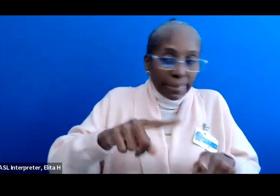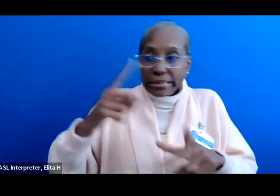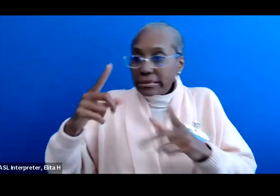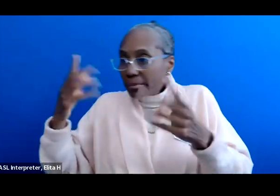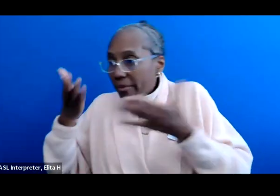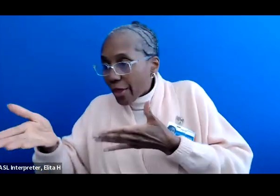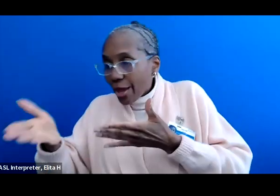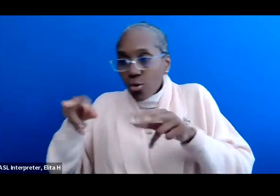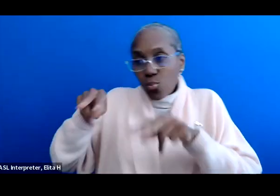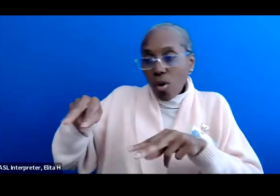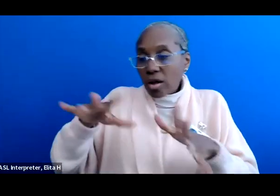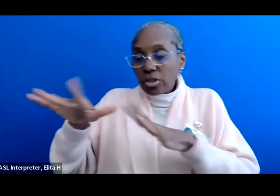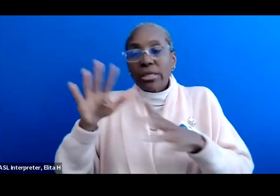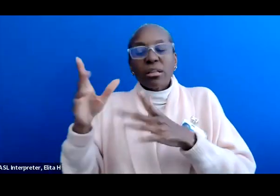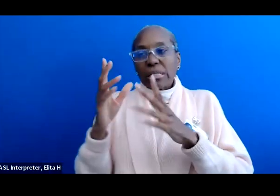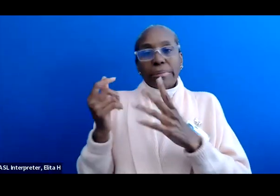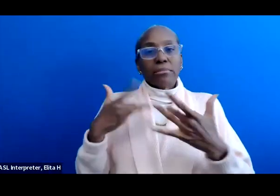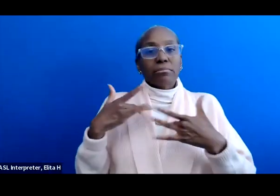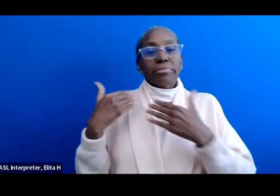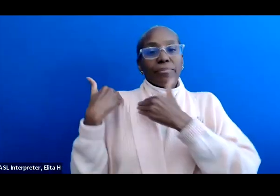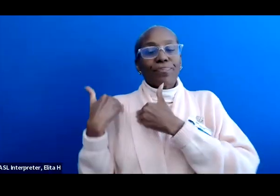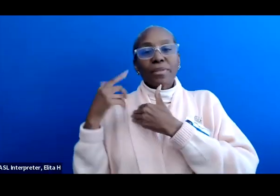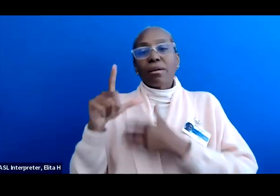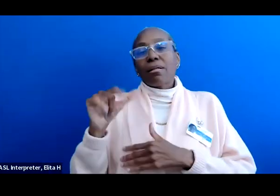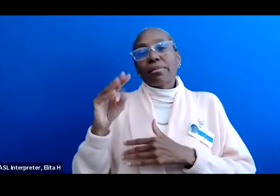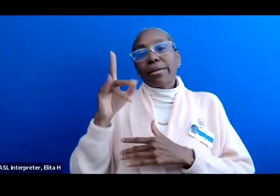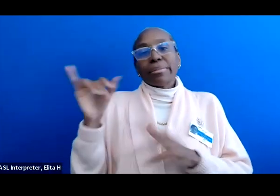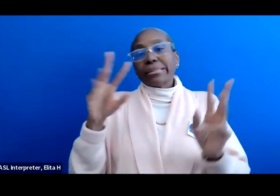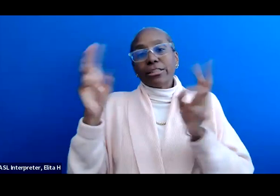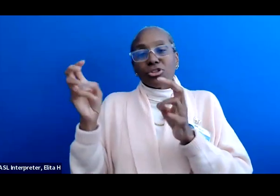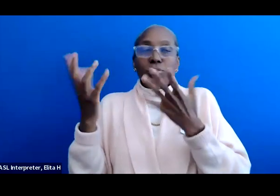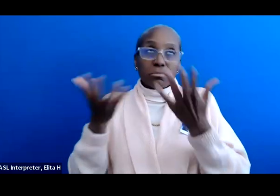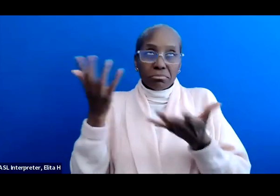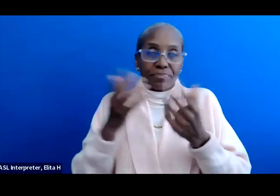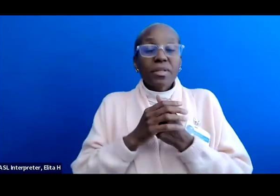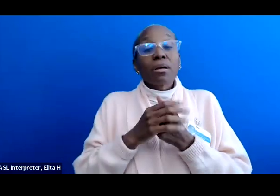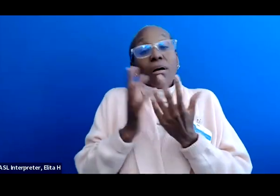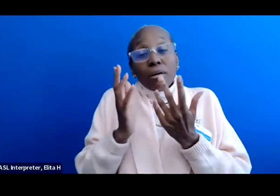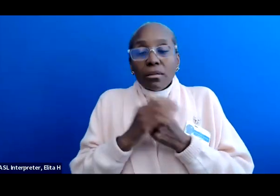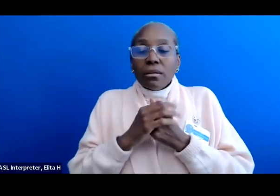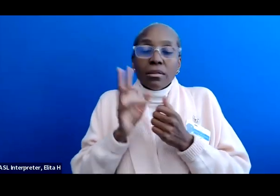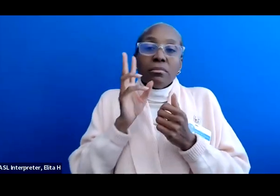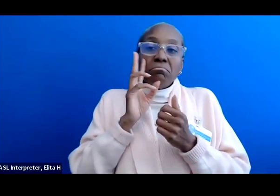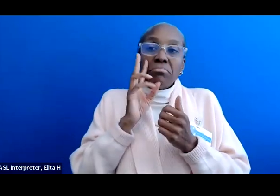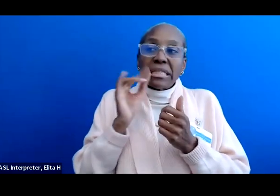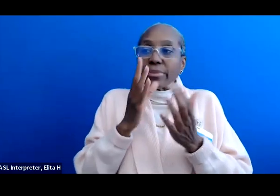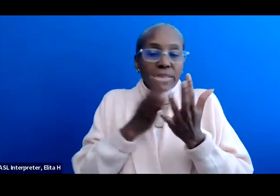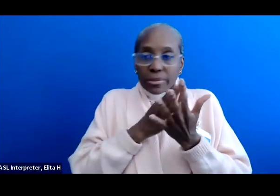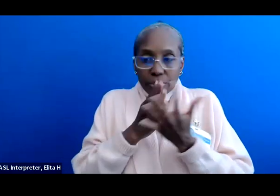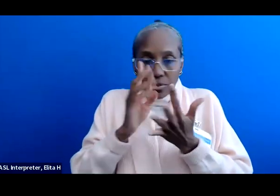there to monitor you and all that, because they have liability issues. But just see if you can work through all those things, see